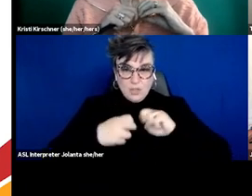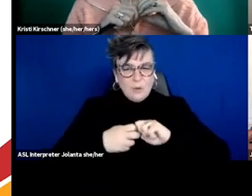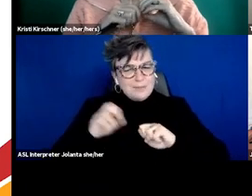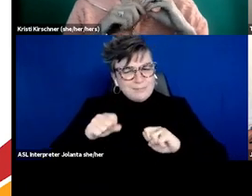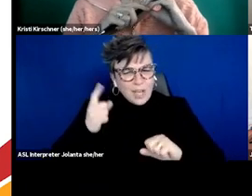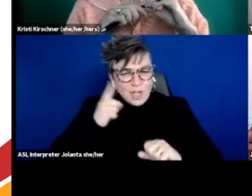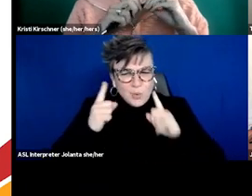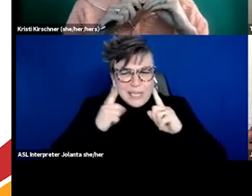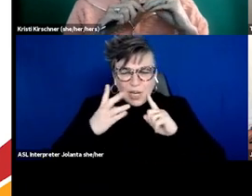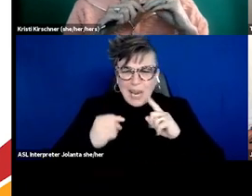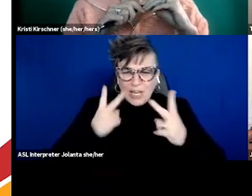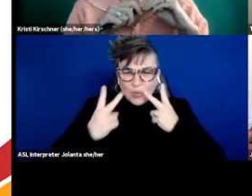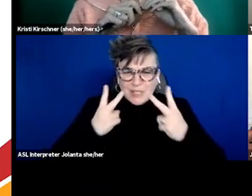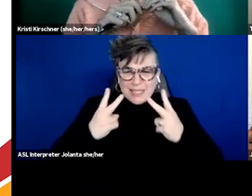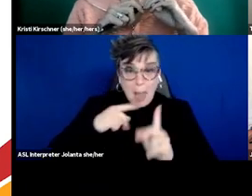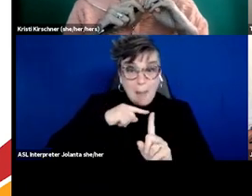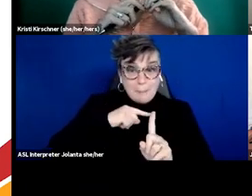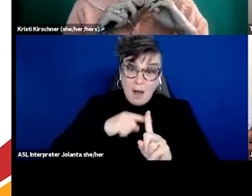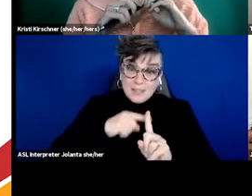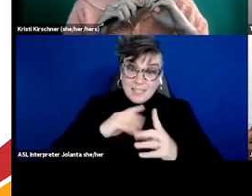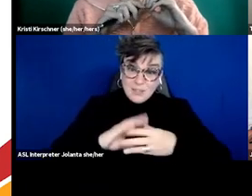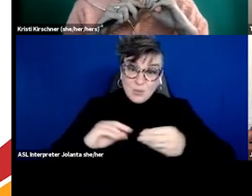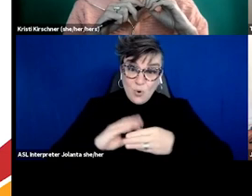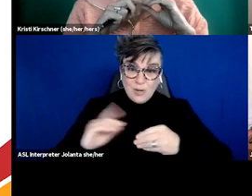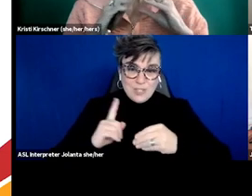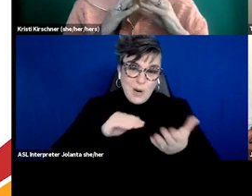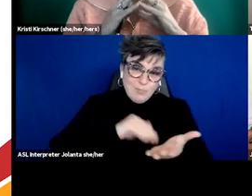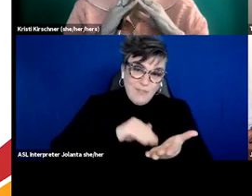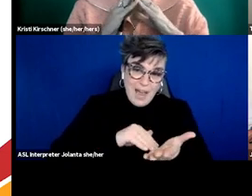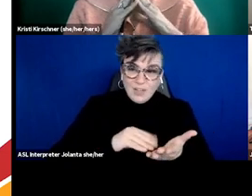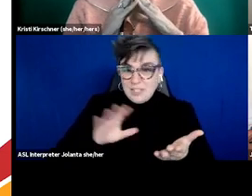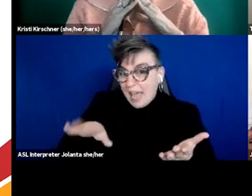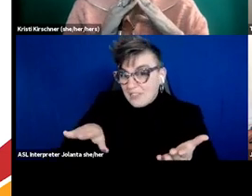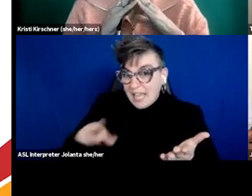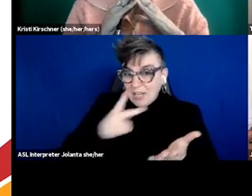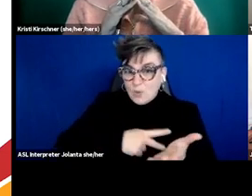and see positive stories where providers have said to a patient, “you know I’ve never